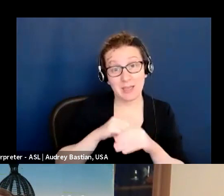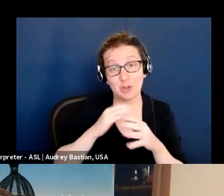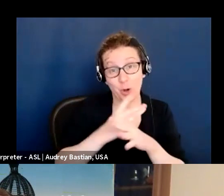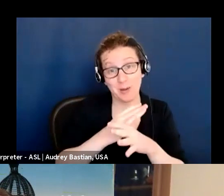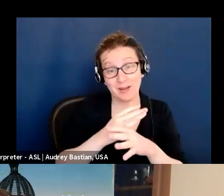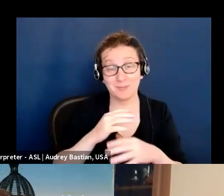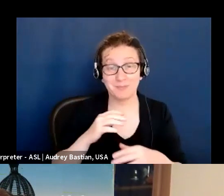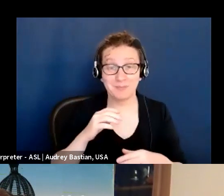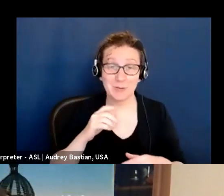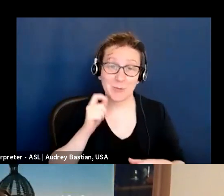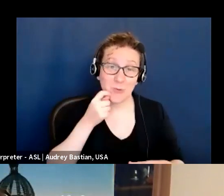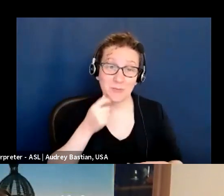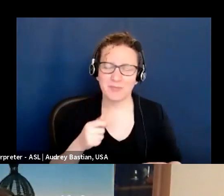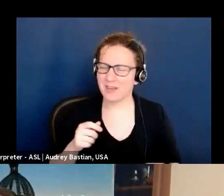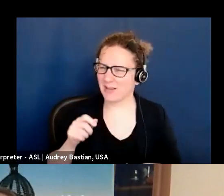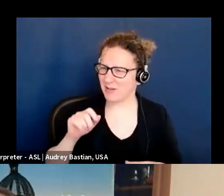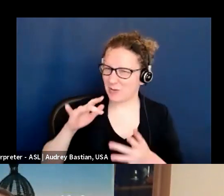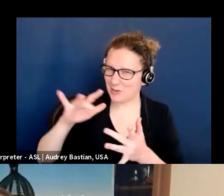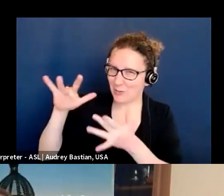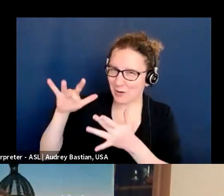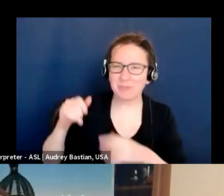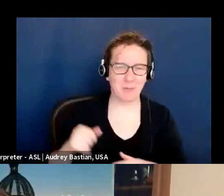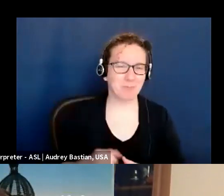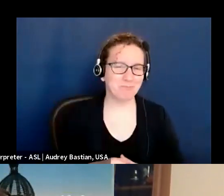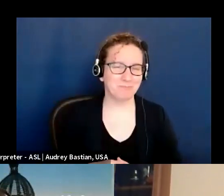So you had to give them the tour? >> SAMSARA COUNTS: Yeah, so housing